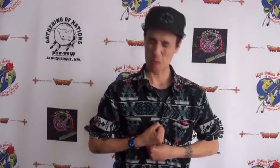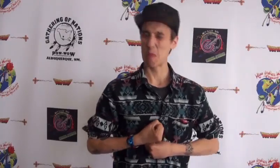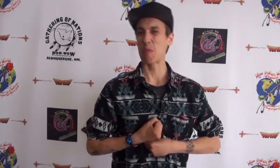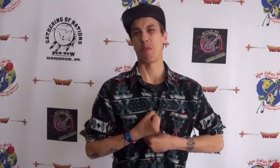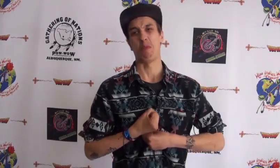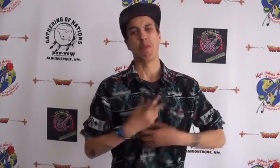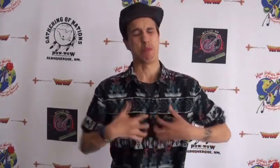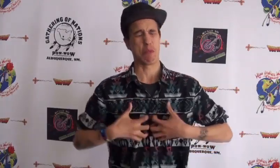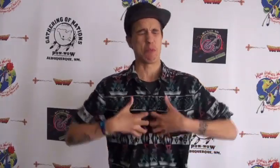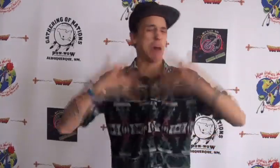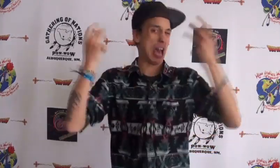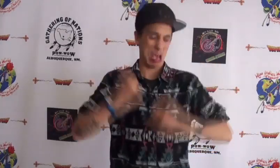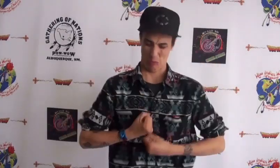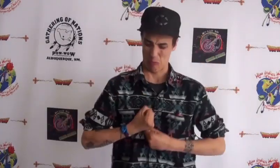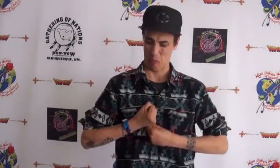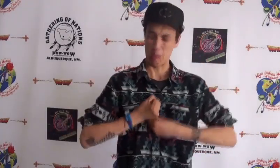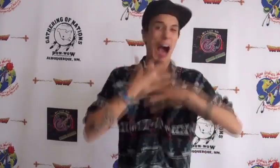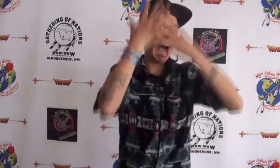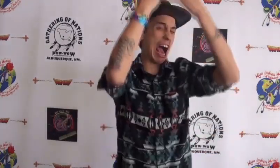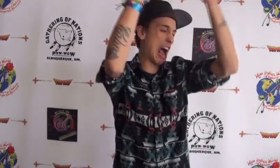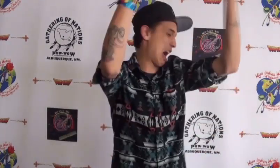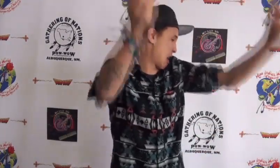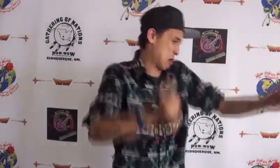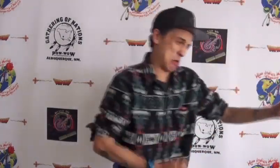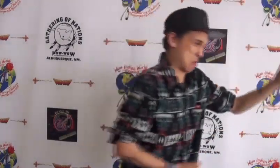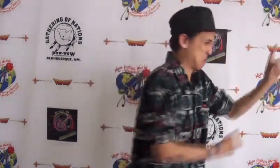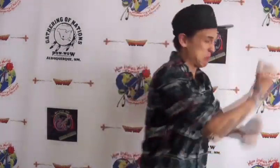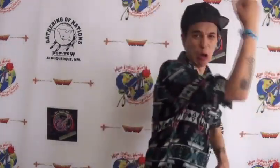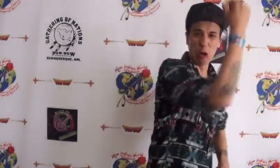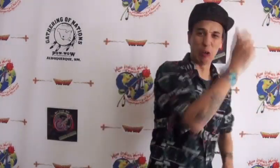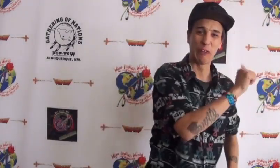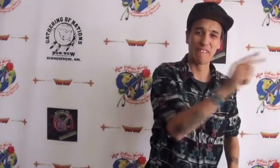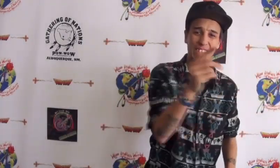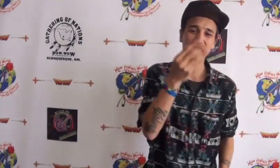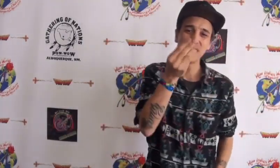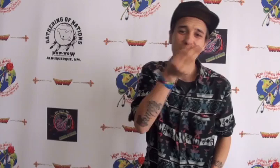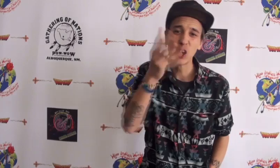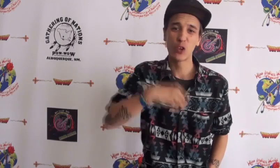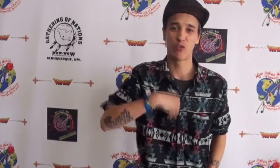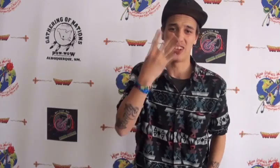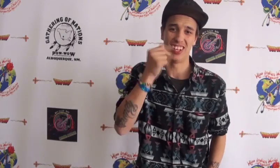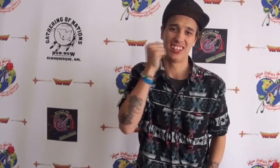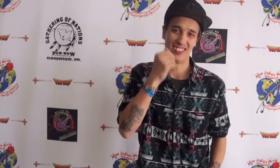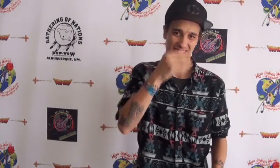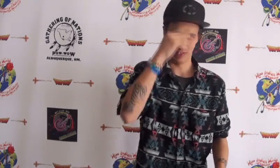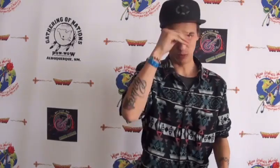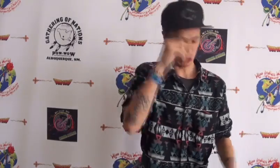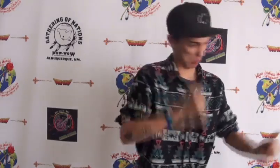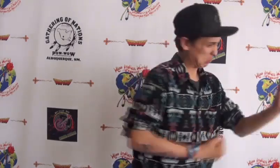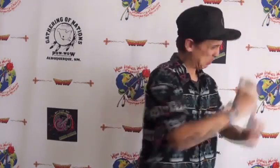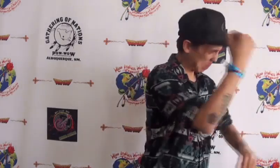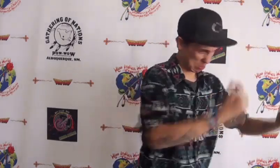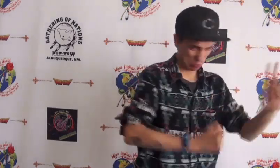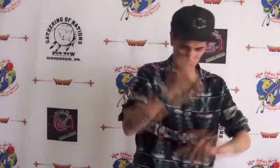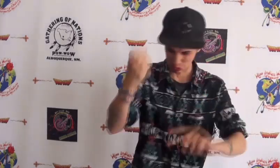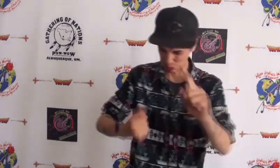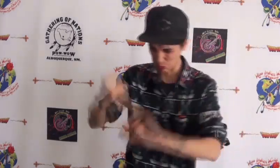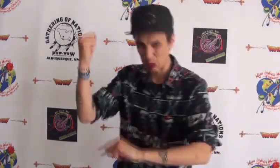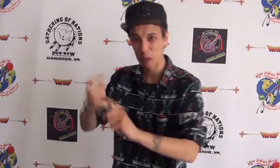my rage finally boiled over and I struck out at some other students who were white.